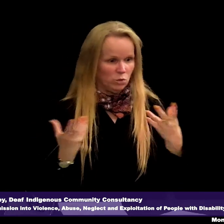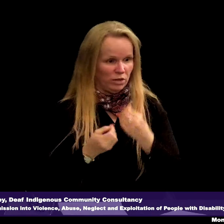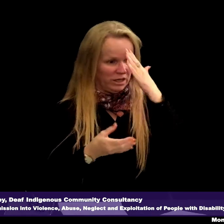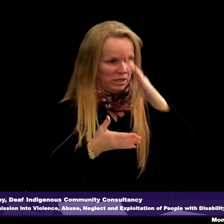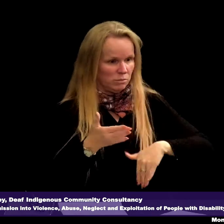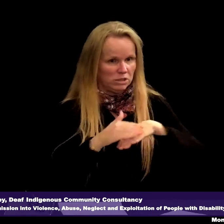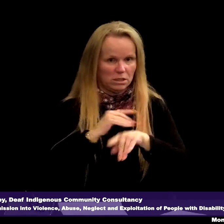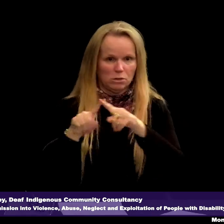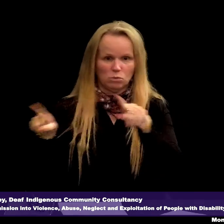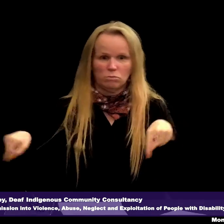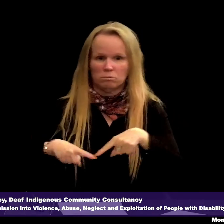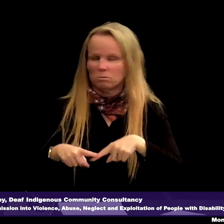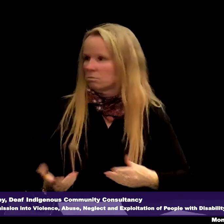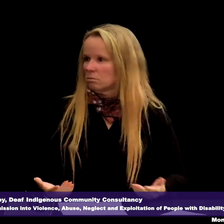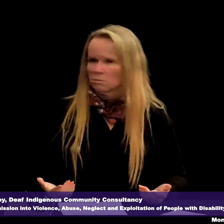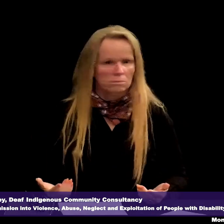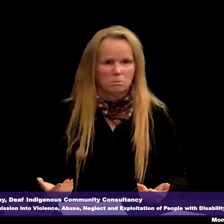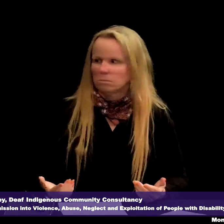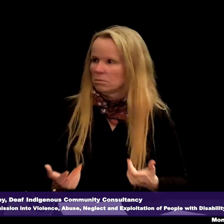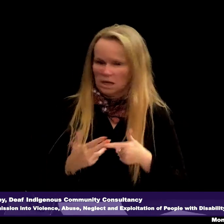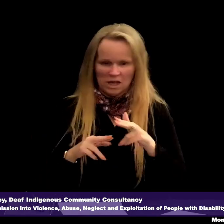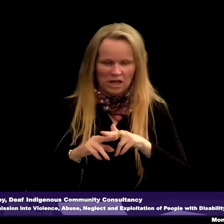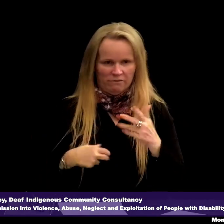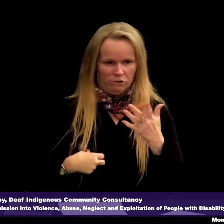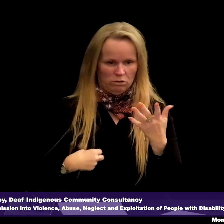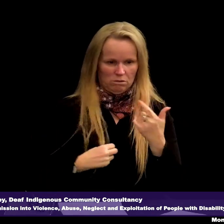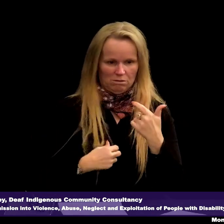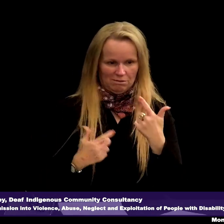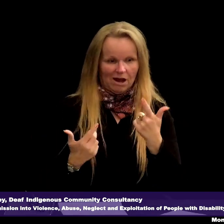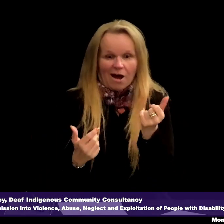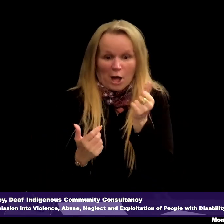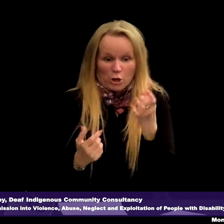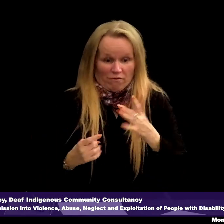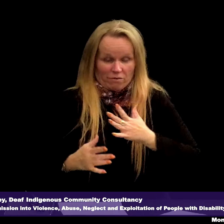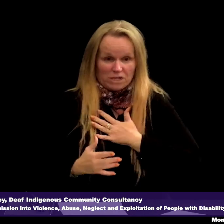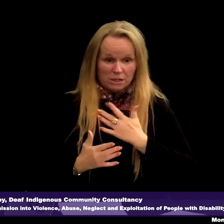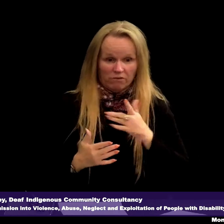you don't have people with experience in the room. You can't create those sorts of things without the right people in the room.